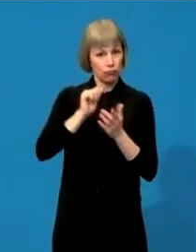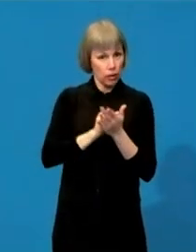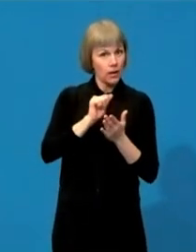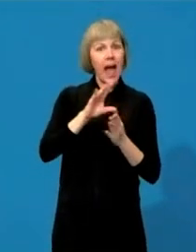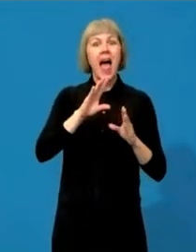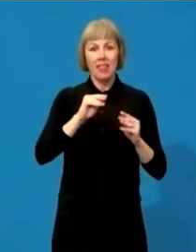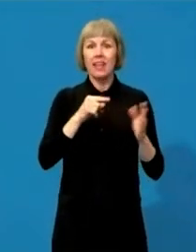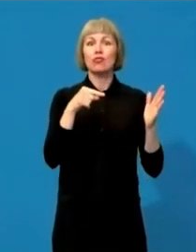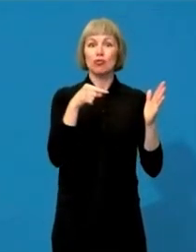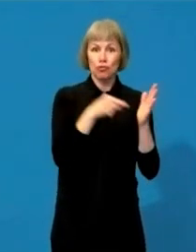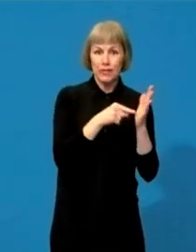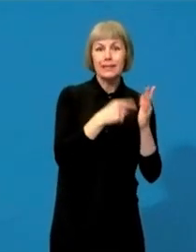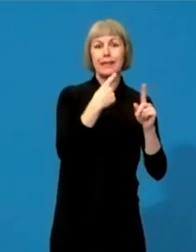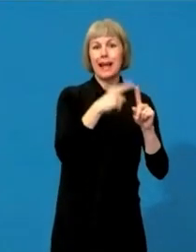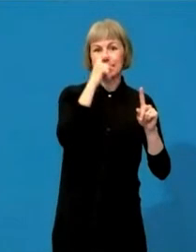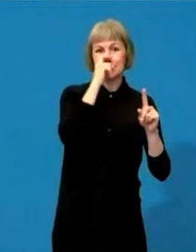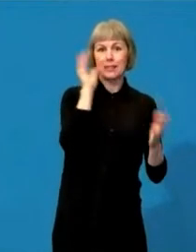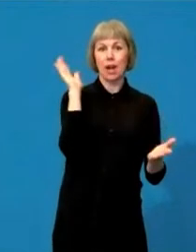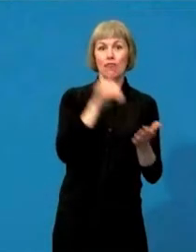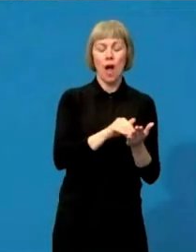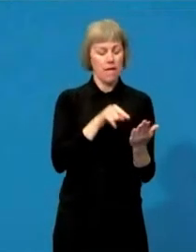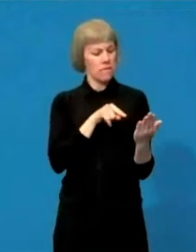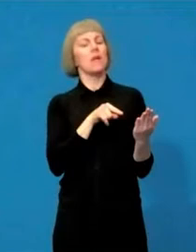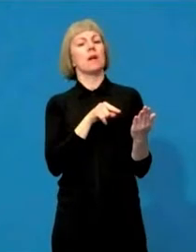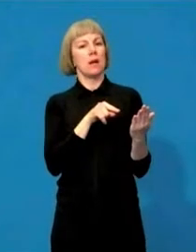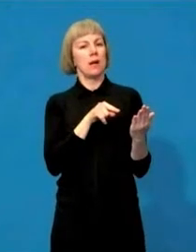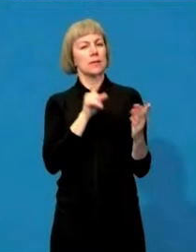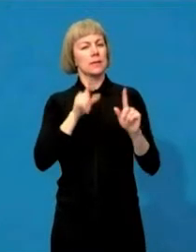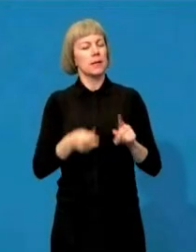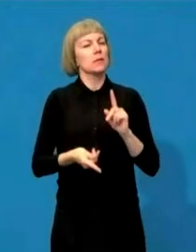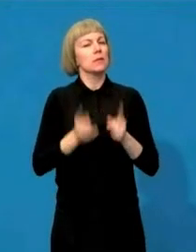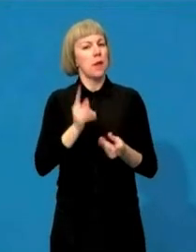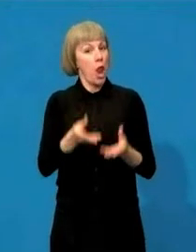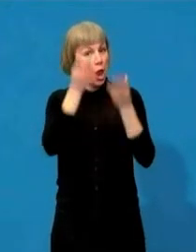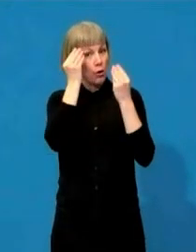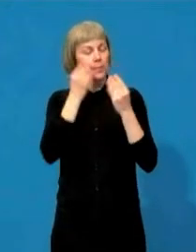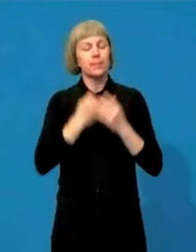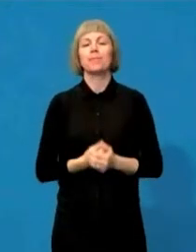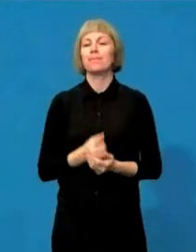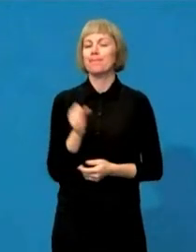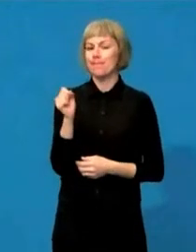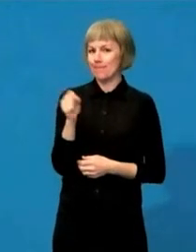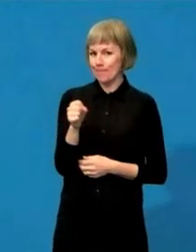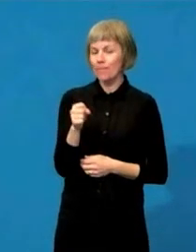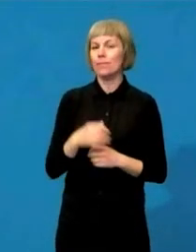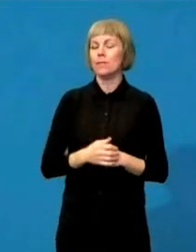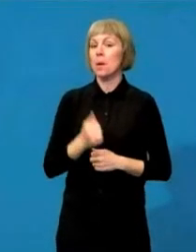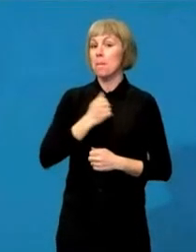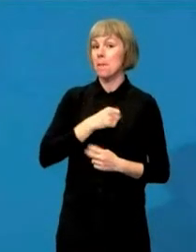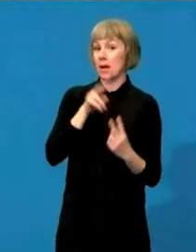Yeah, I - I mean, I've got - I say my two children. My own two children were normal.